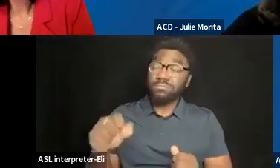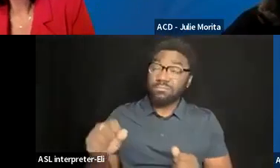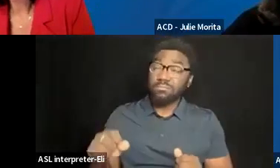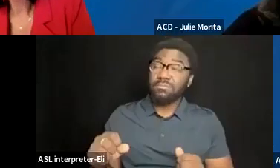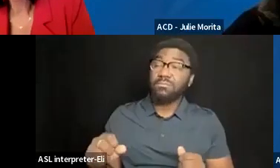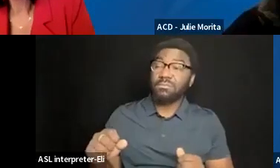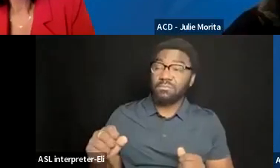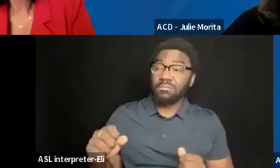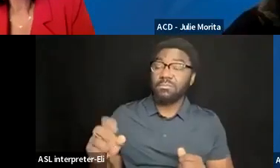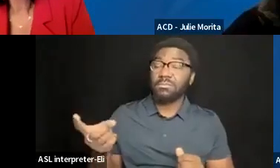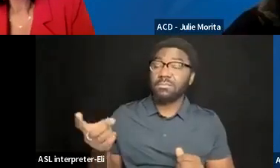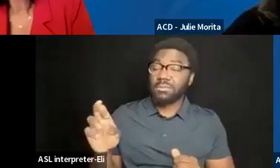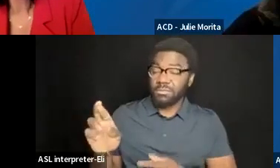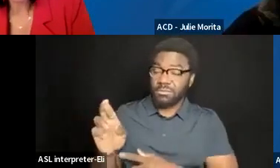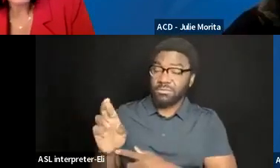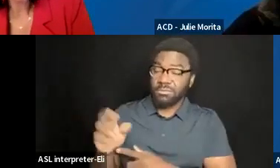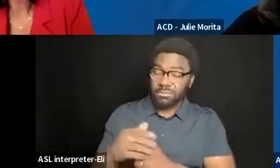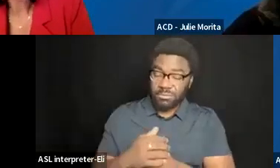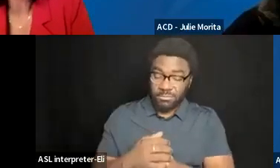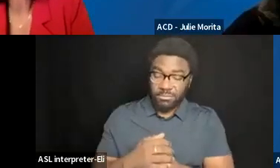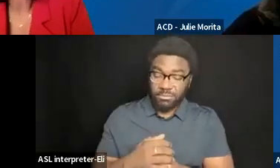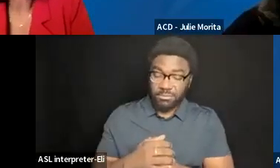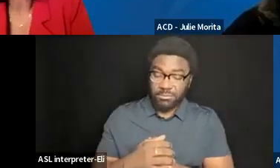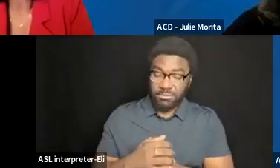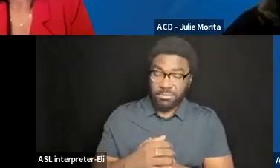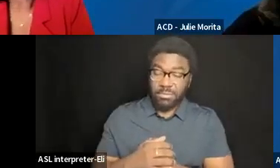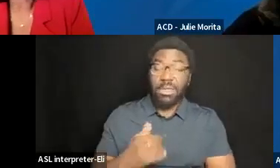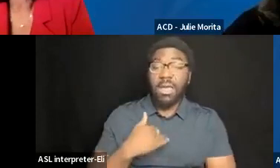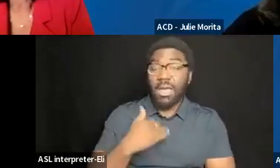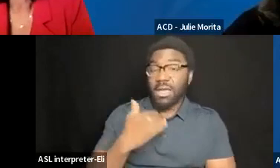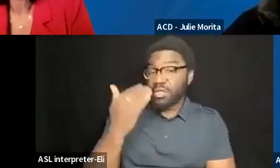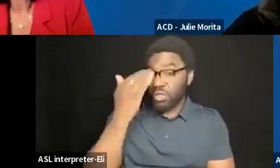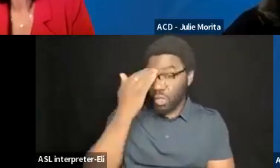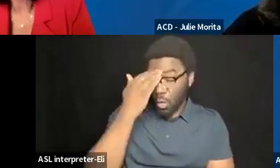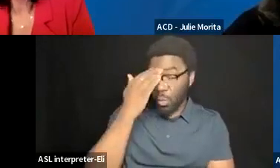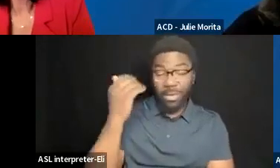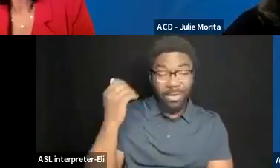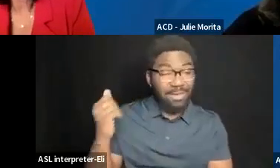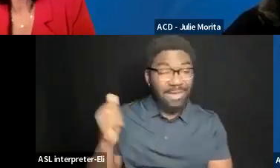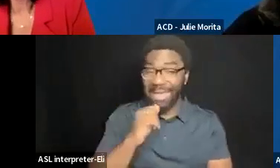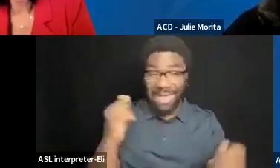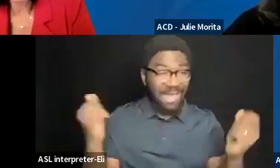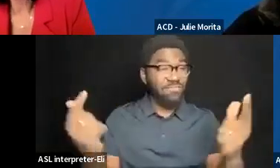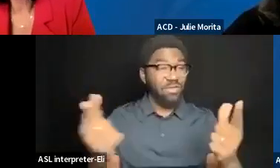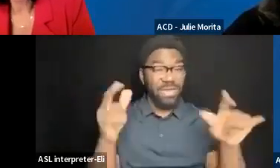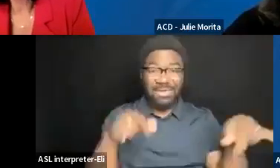But what I will say is there's active energy to want to improve. There's active energy to want to be better.